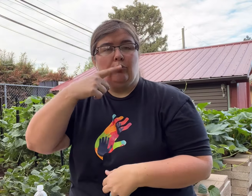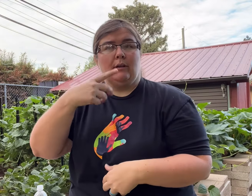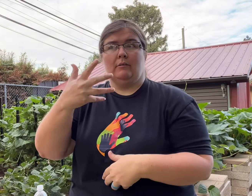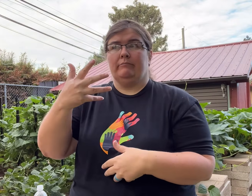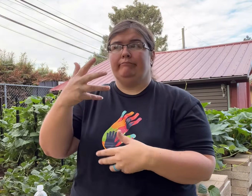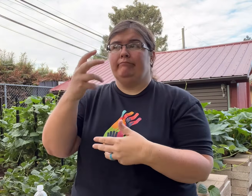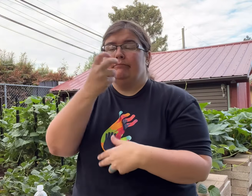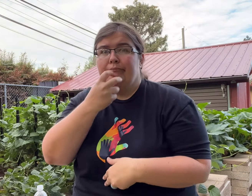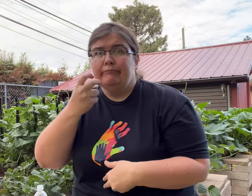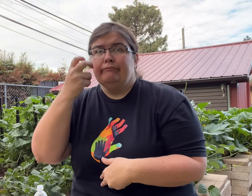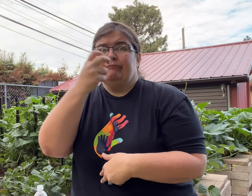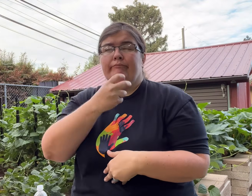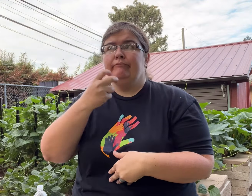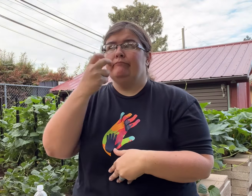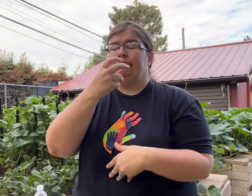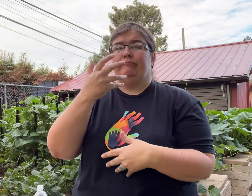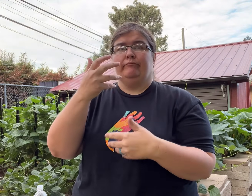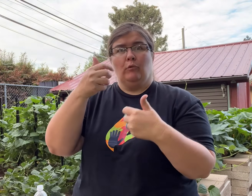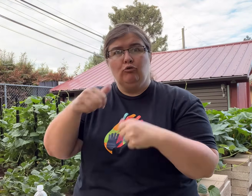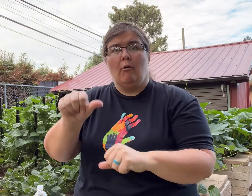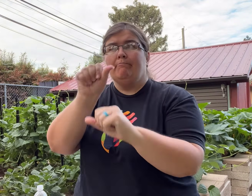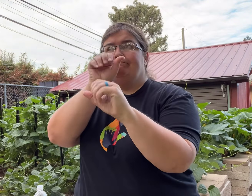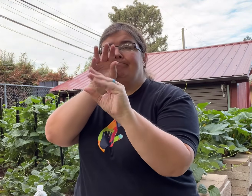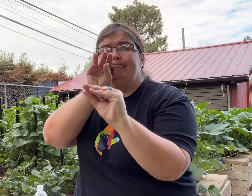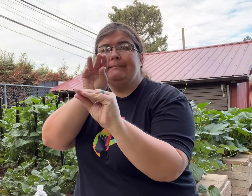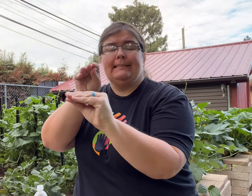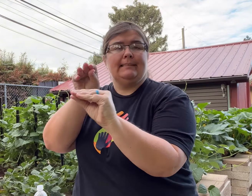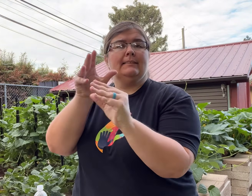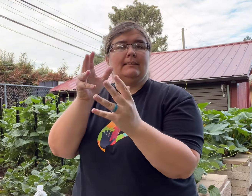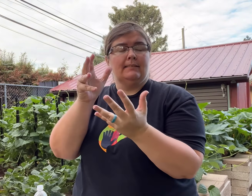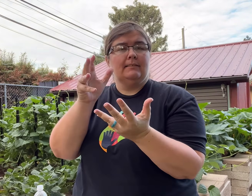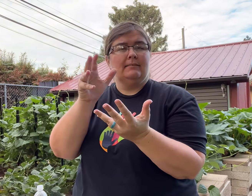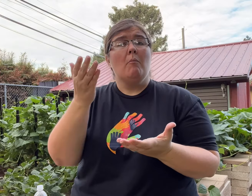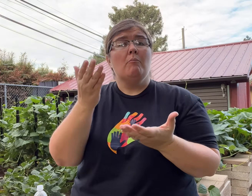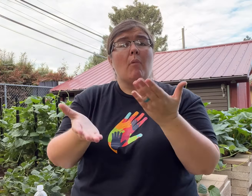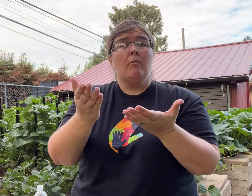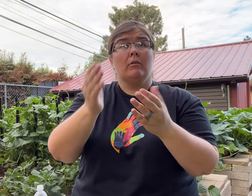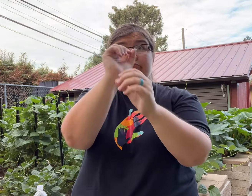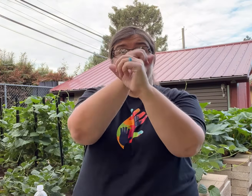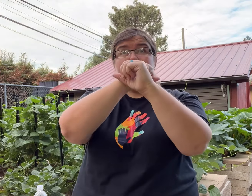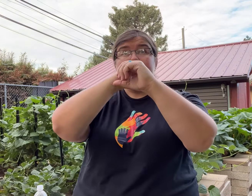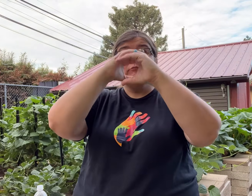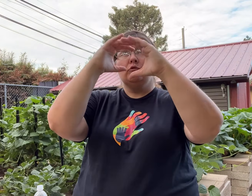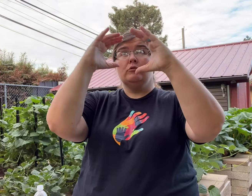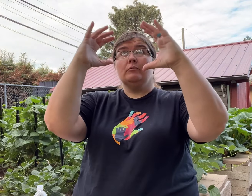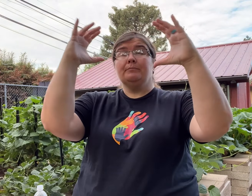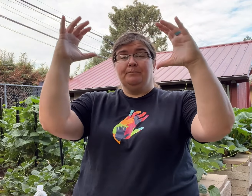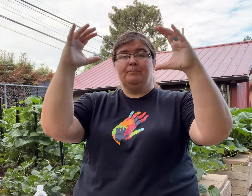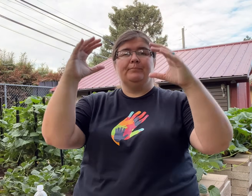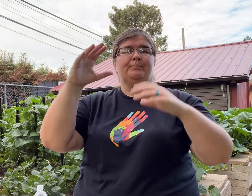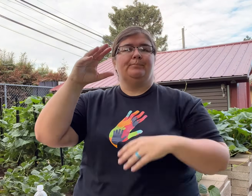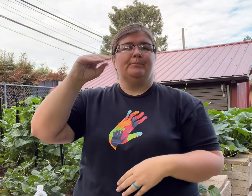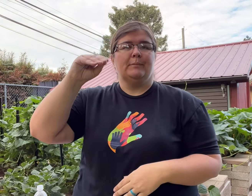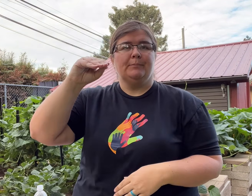family, learning how to lipread, learning how to speak, then your dreams are probably going to be